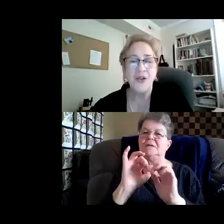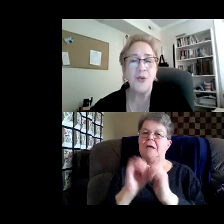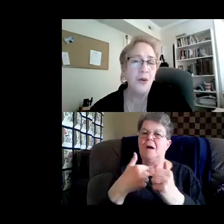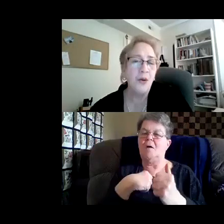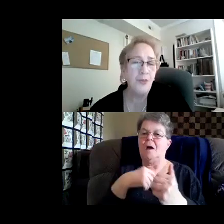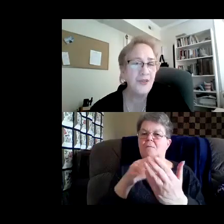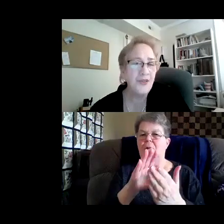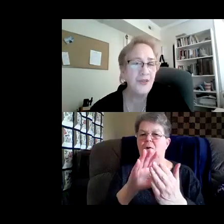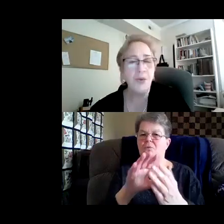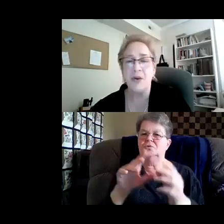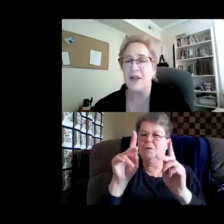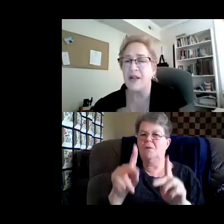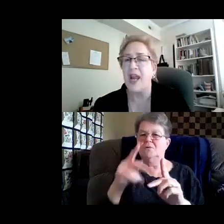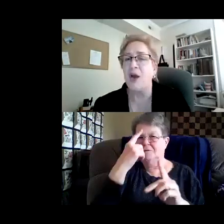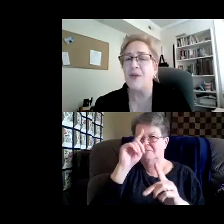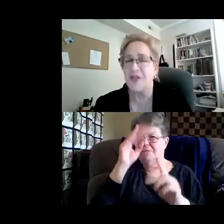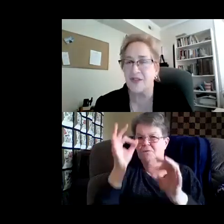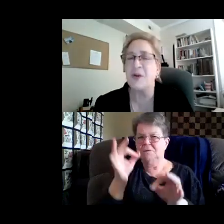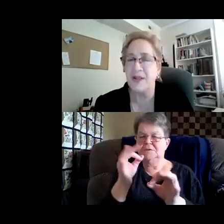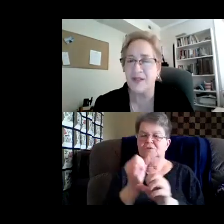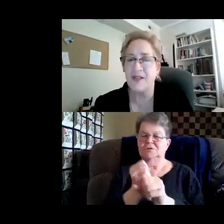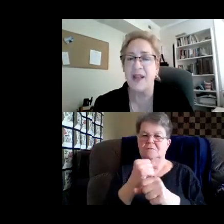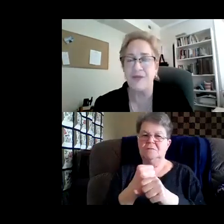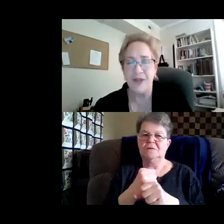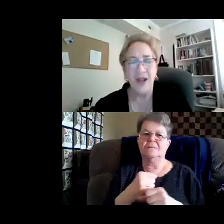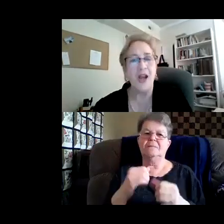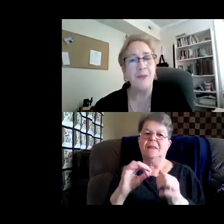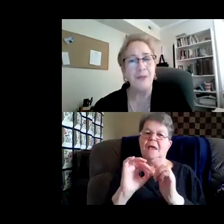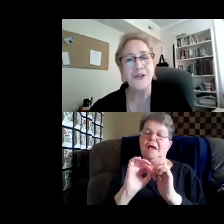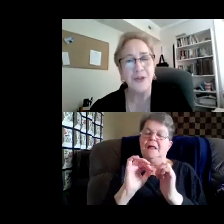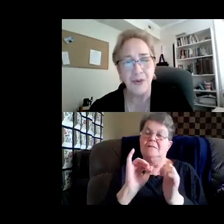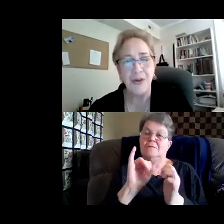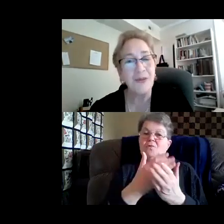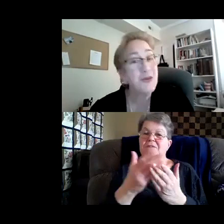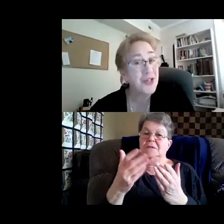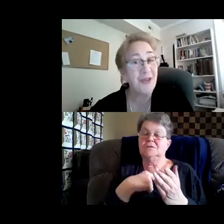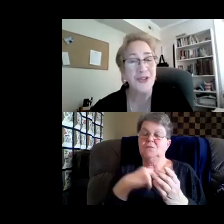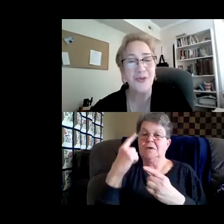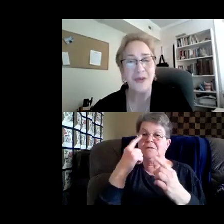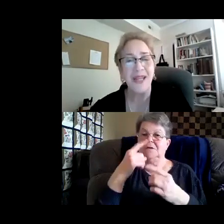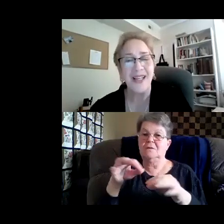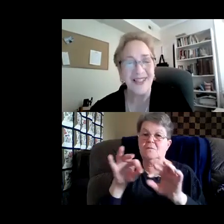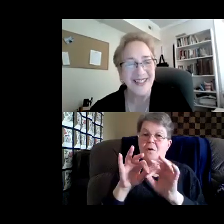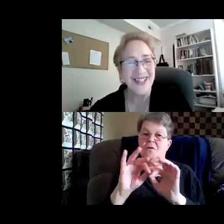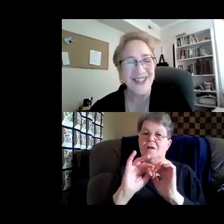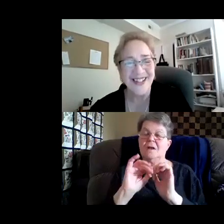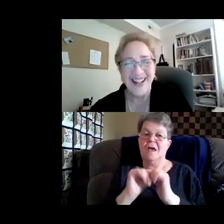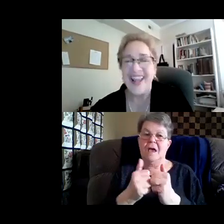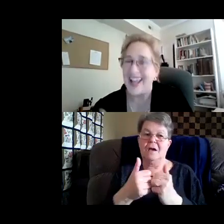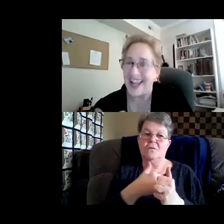So what would we see as important and how we've experienced life up until the point that we're challenged with making a decision